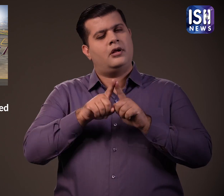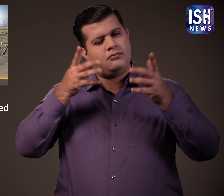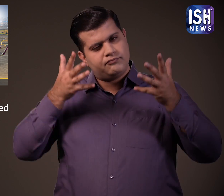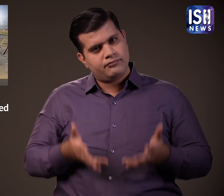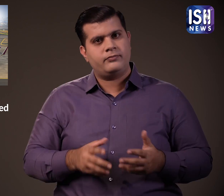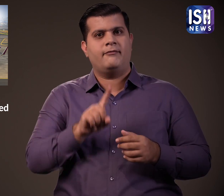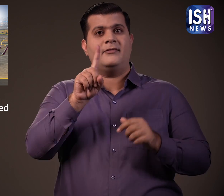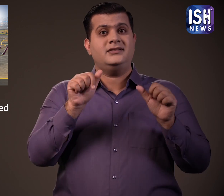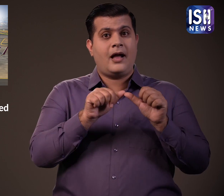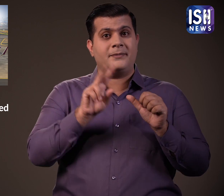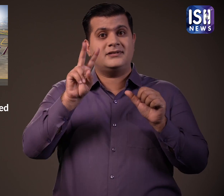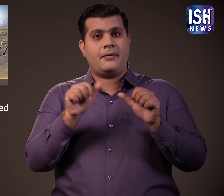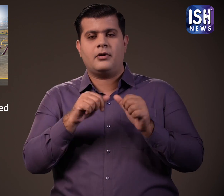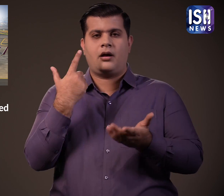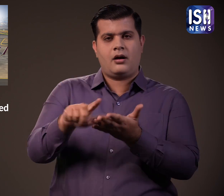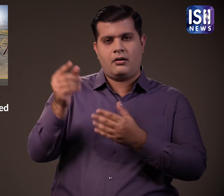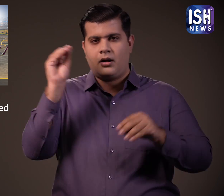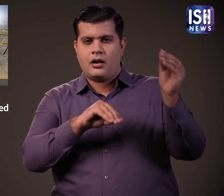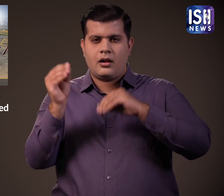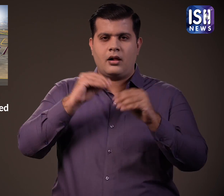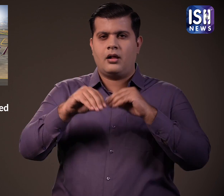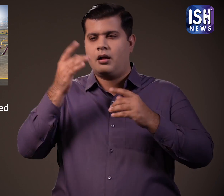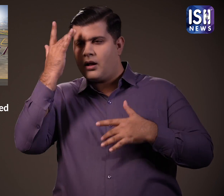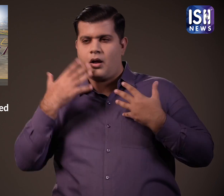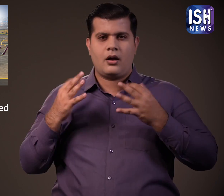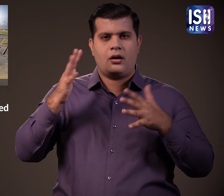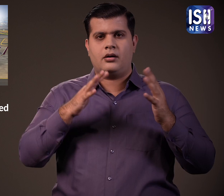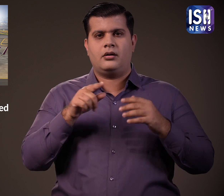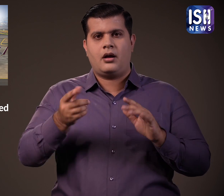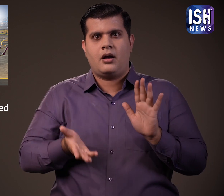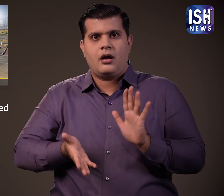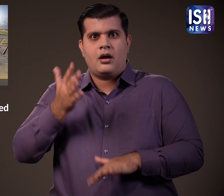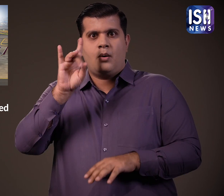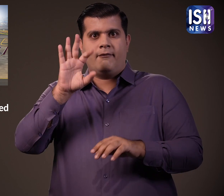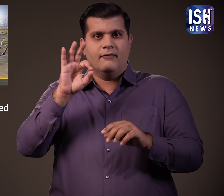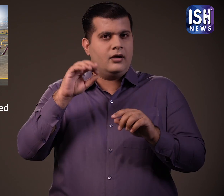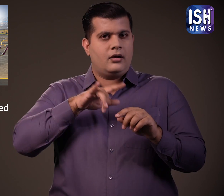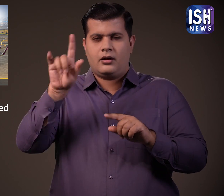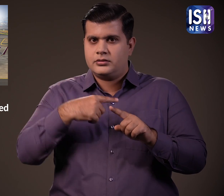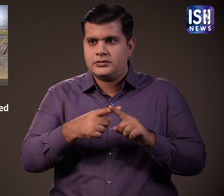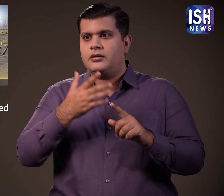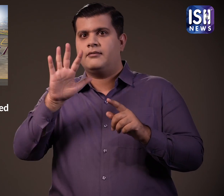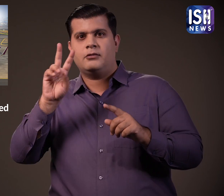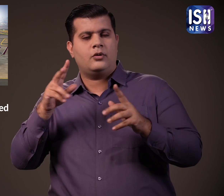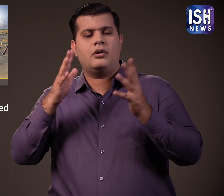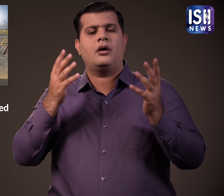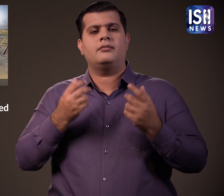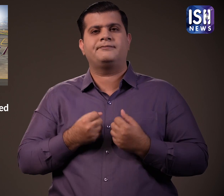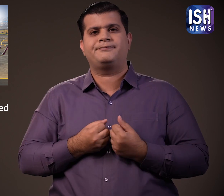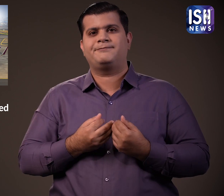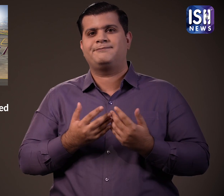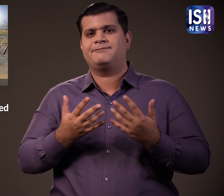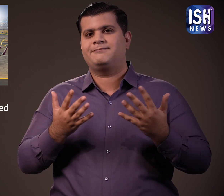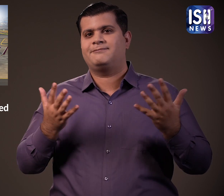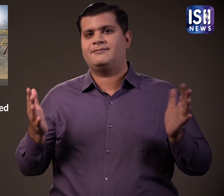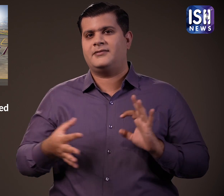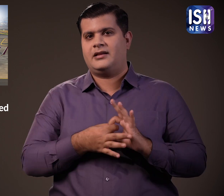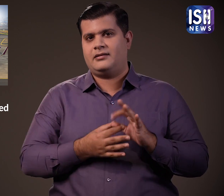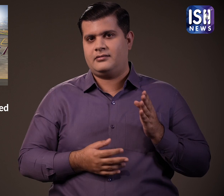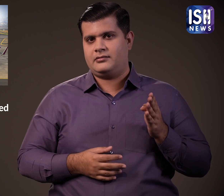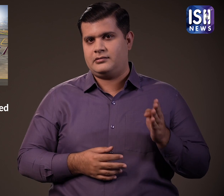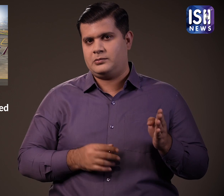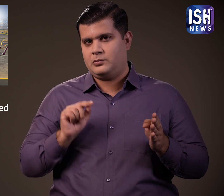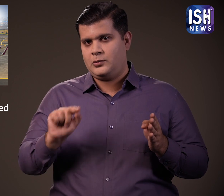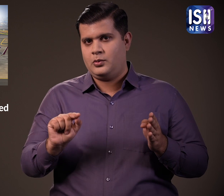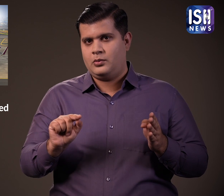Hence, on the 1st and 2nd April, many pilots took sick leave, resulting in flight cancellations and subsequent issues.